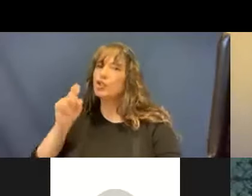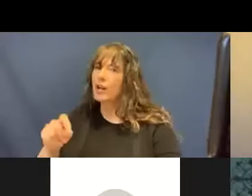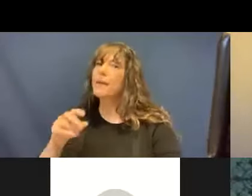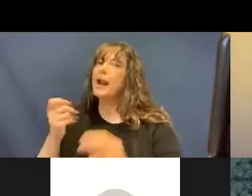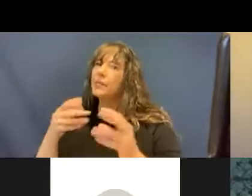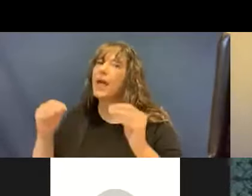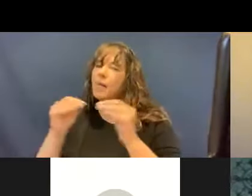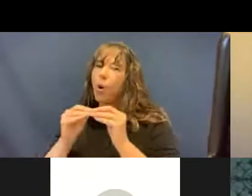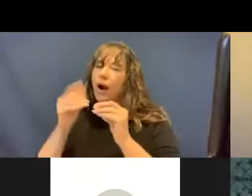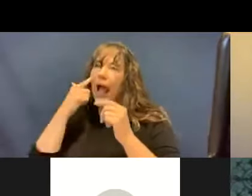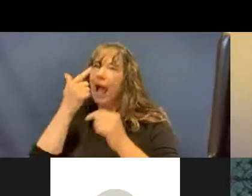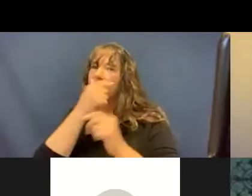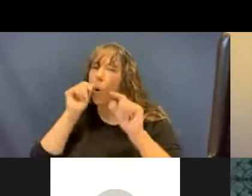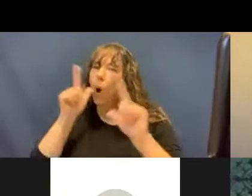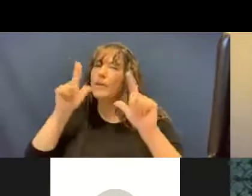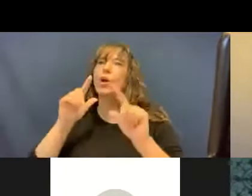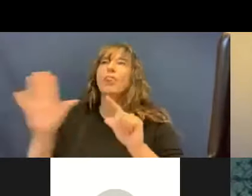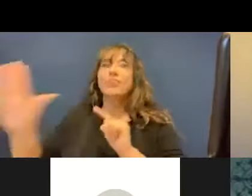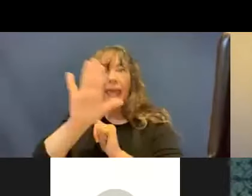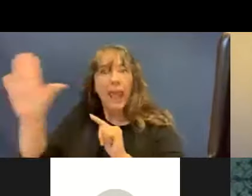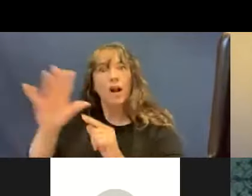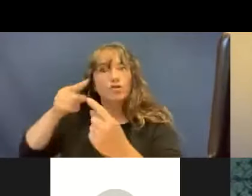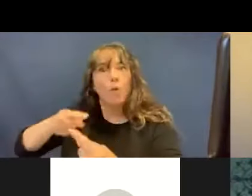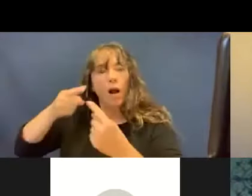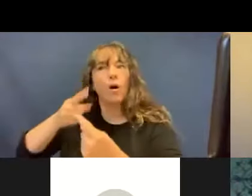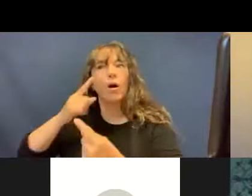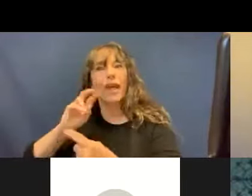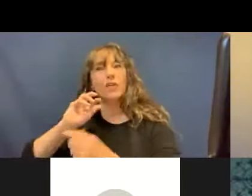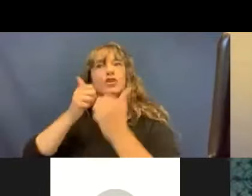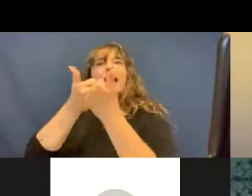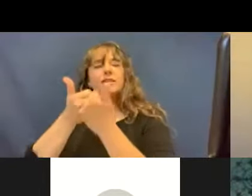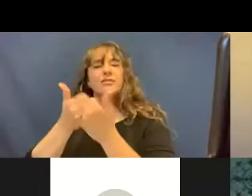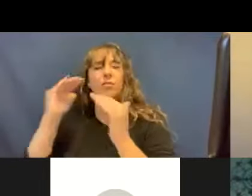eyes open to the difficulty that was for the administrative staff and the education, what